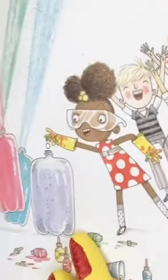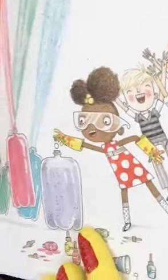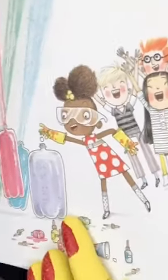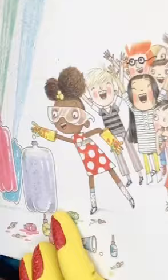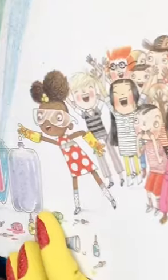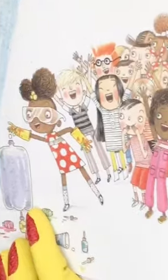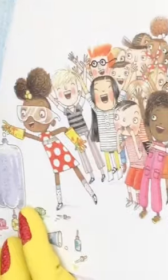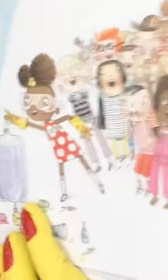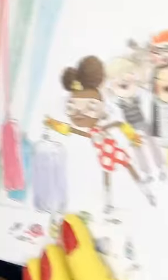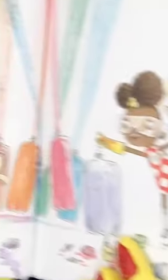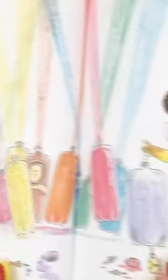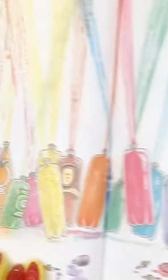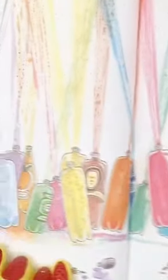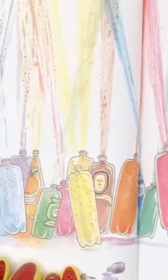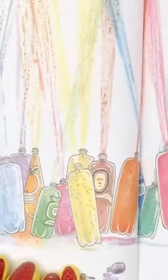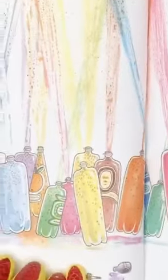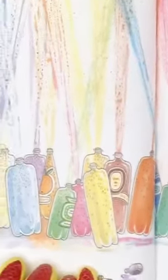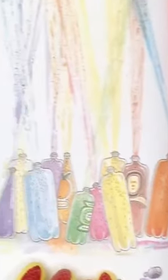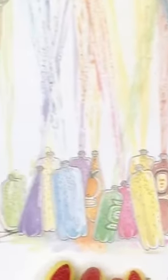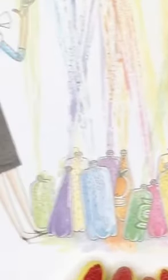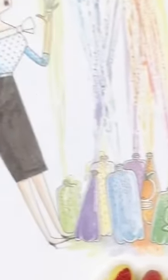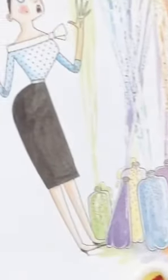They're very excited about the explosions. I'm being quiet, so I don't